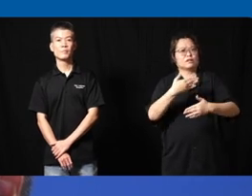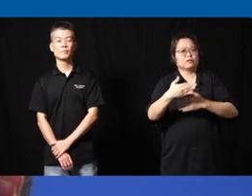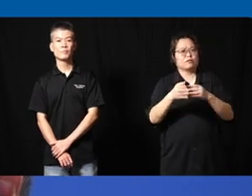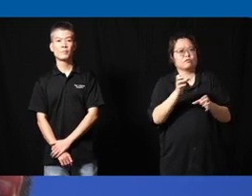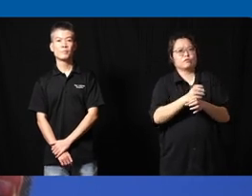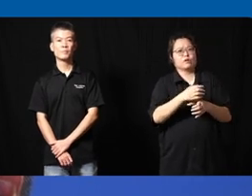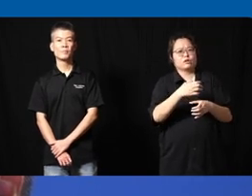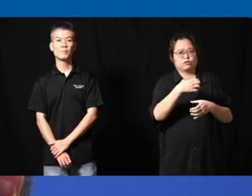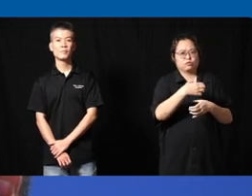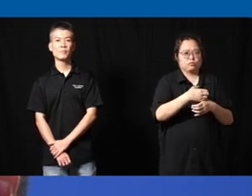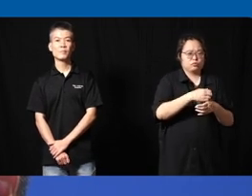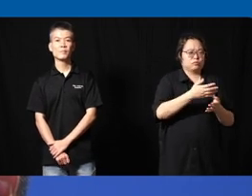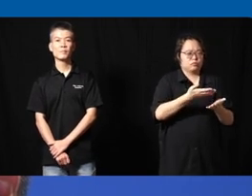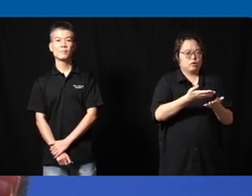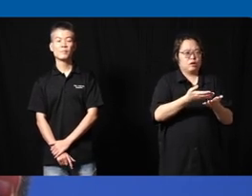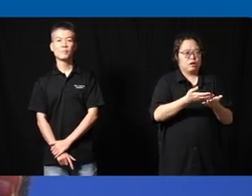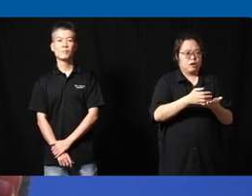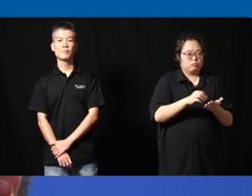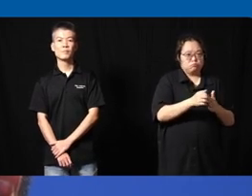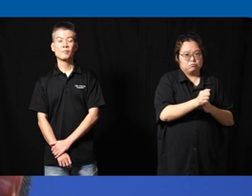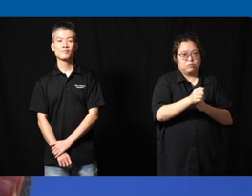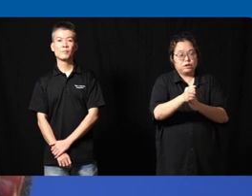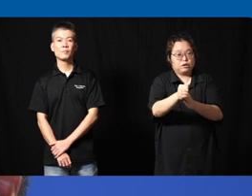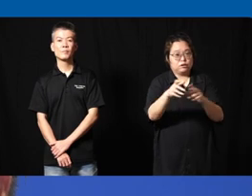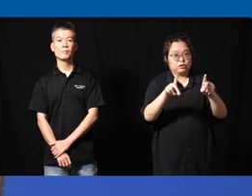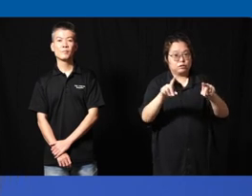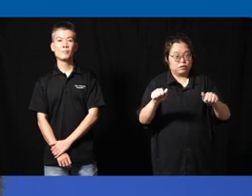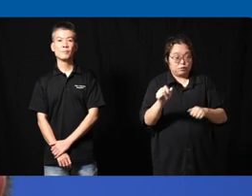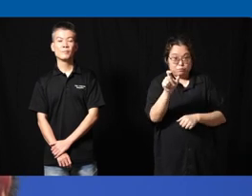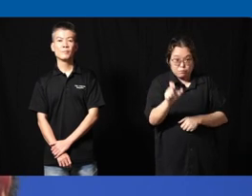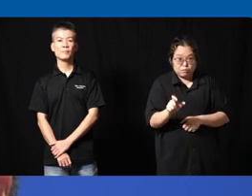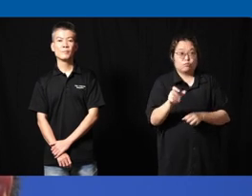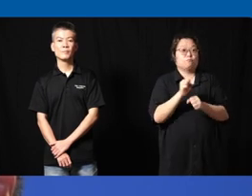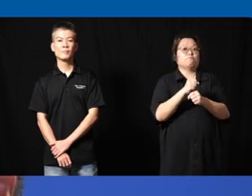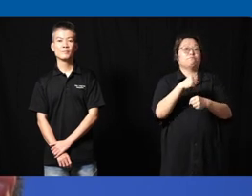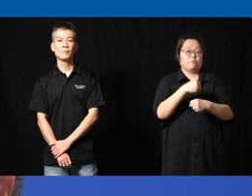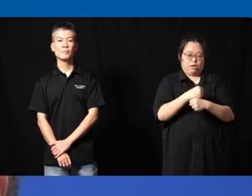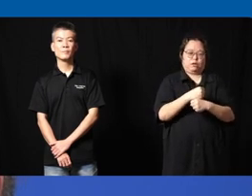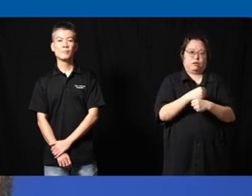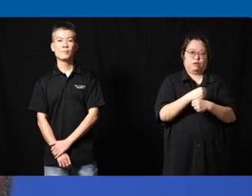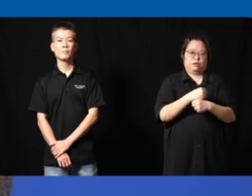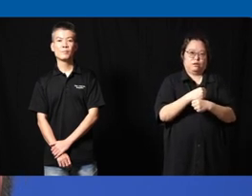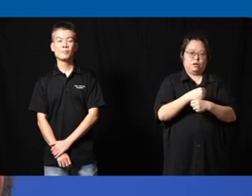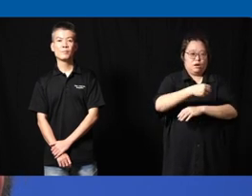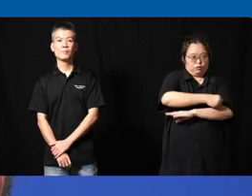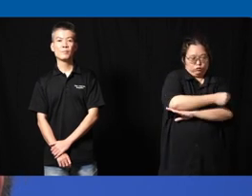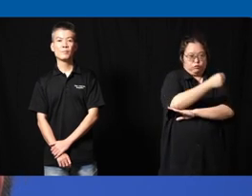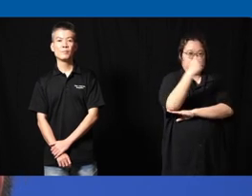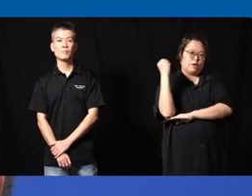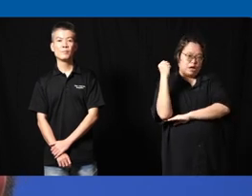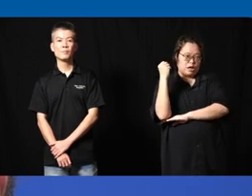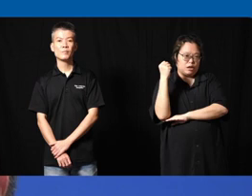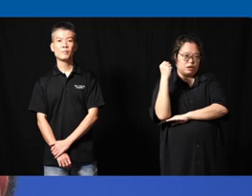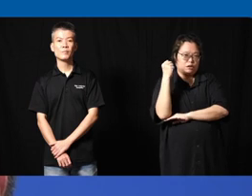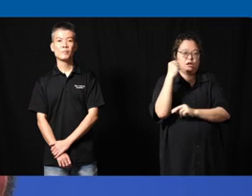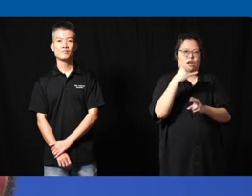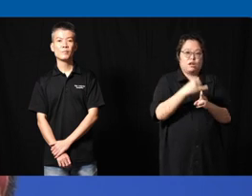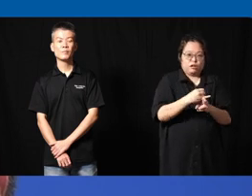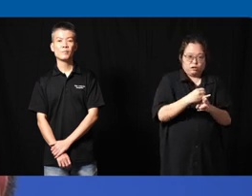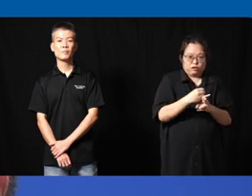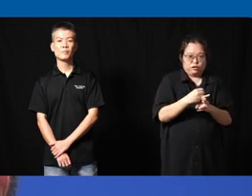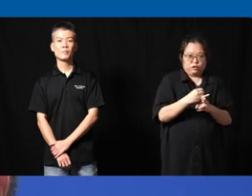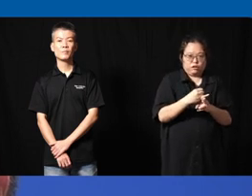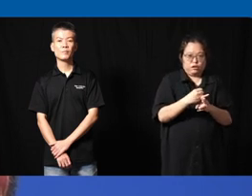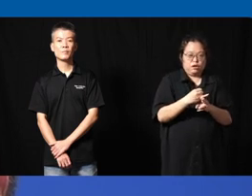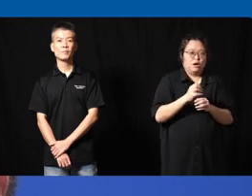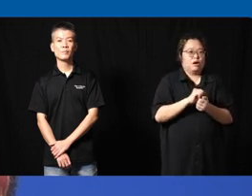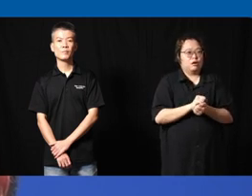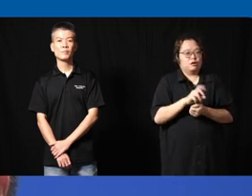leads the disabled person to create a space an identity a definition that is uniquely um